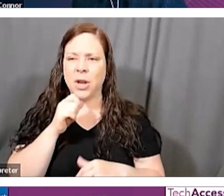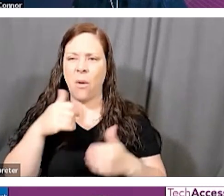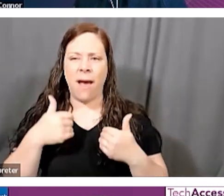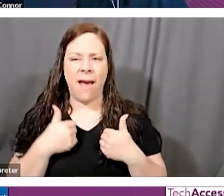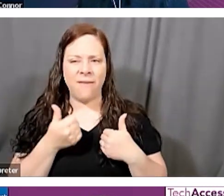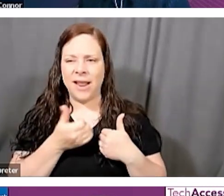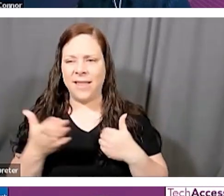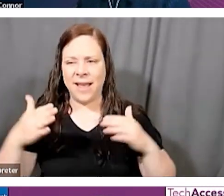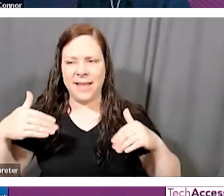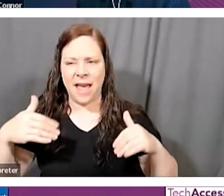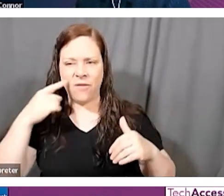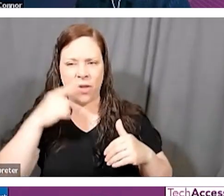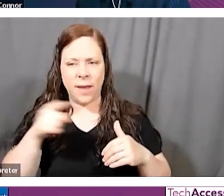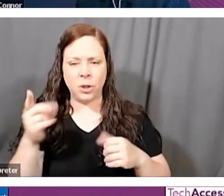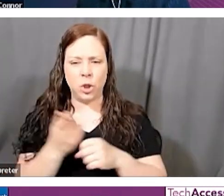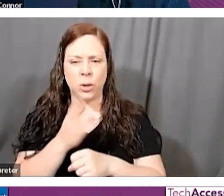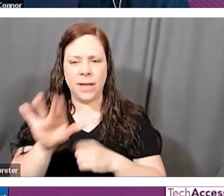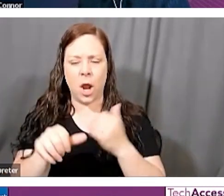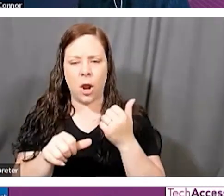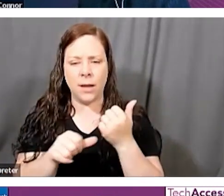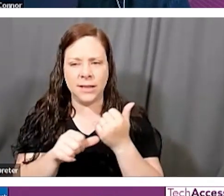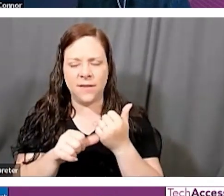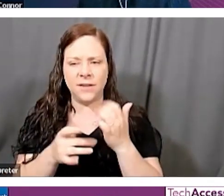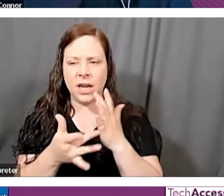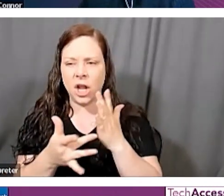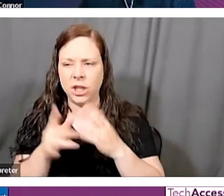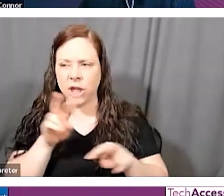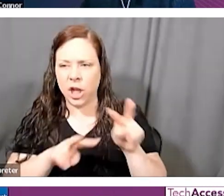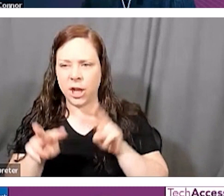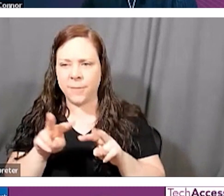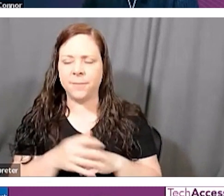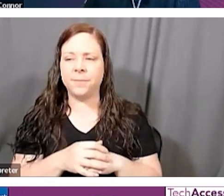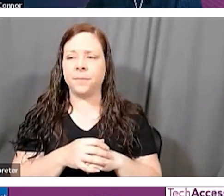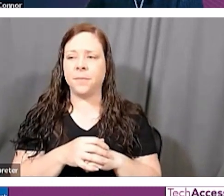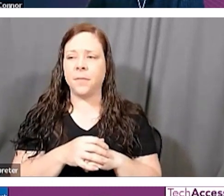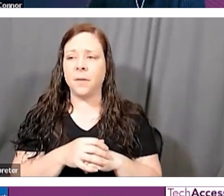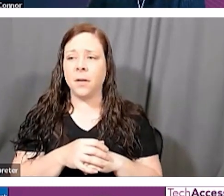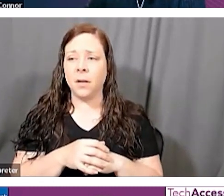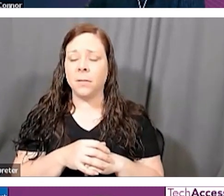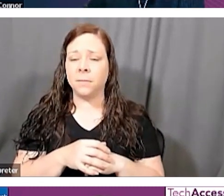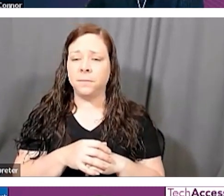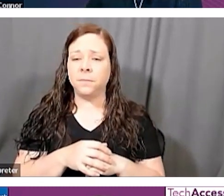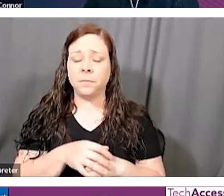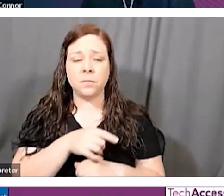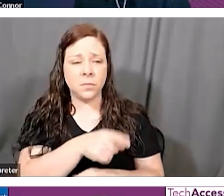It's all just drawn up wire frames, it's all pictures. And what I would say is, you're right, putting a flat printout in front